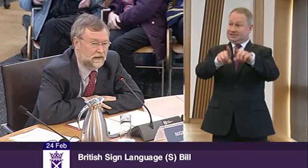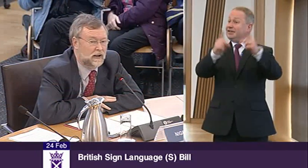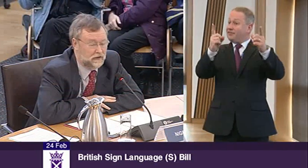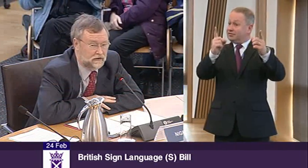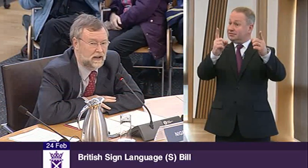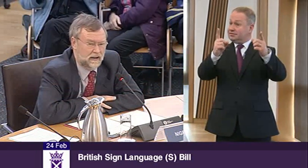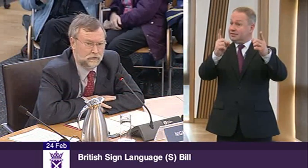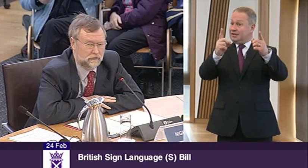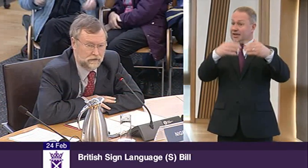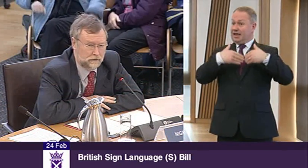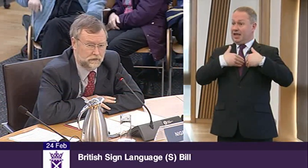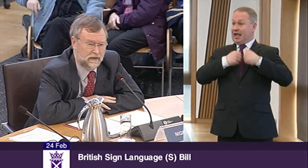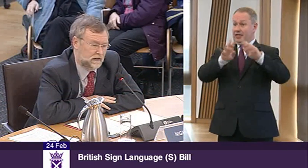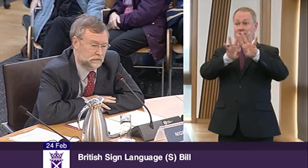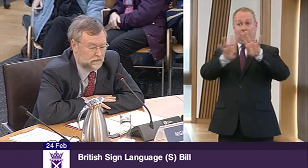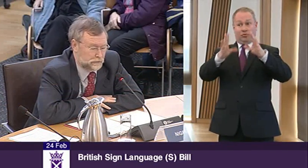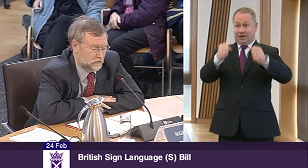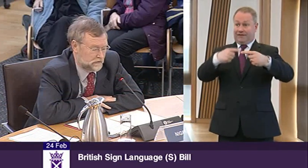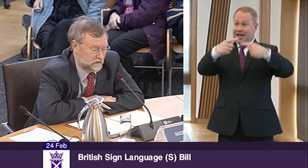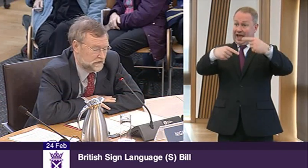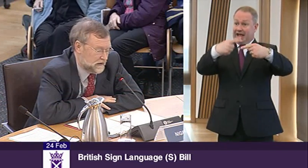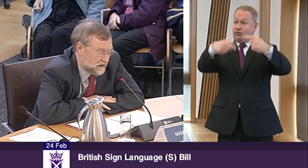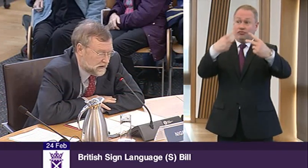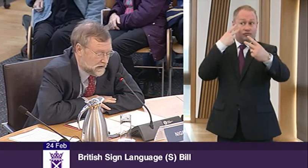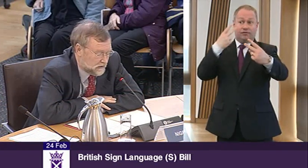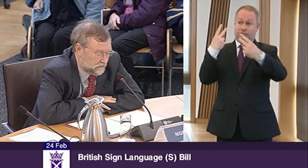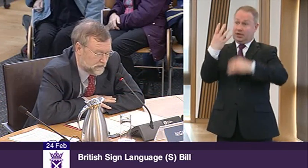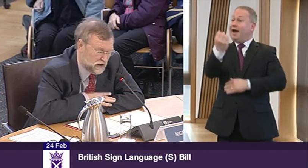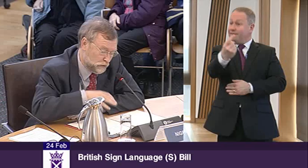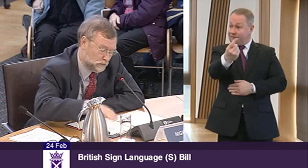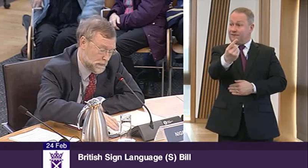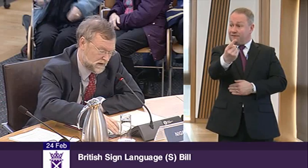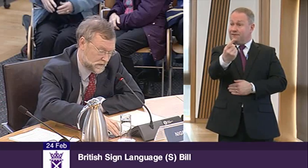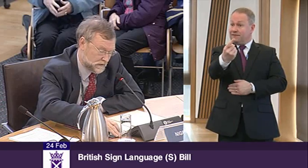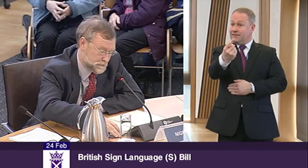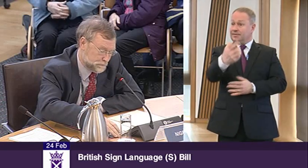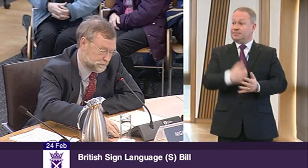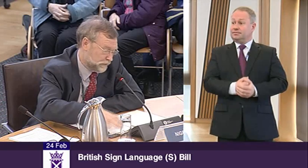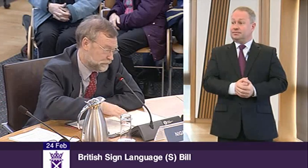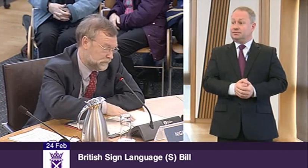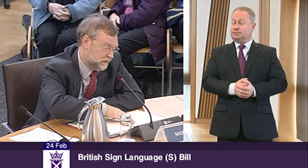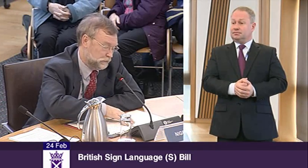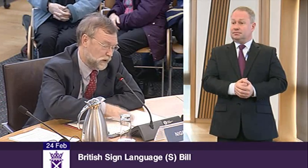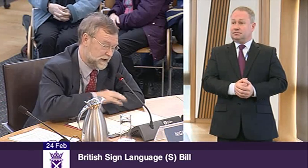subject to thorough annual reviews in the annual review process. I see no reason why